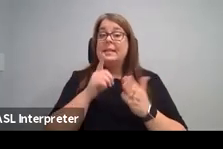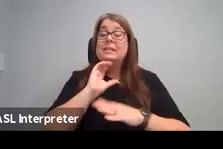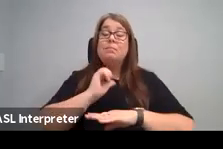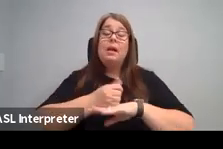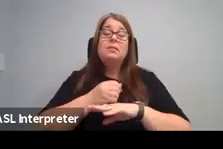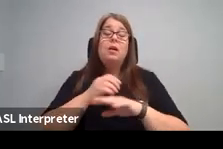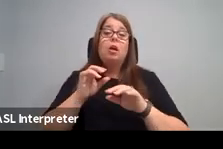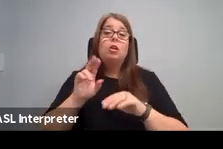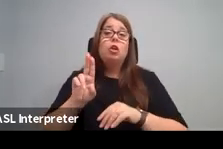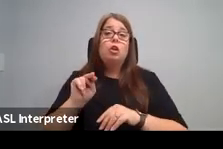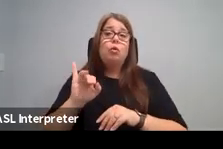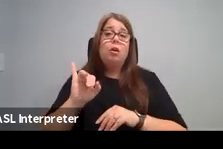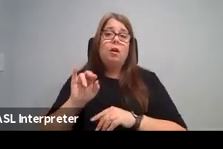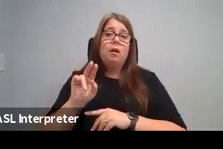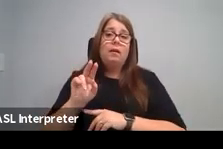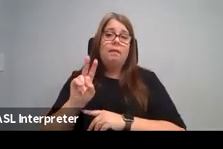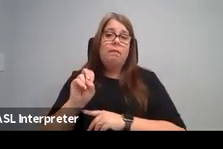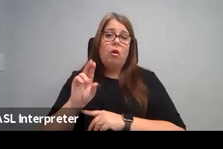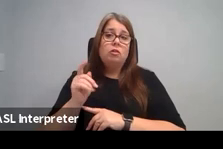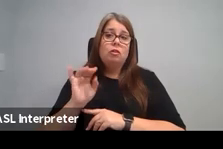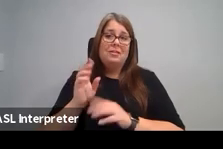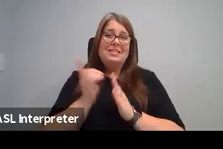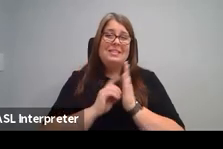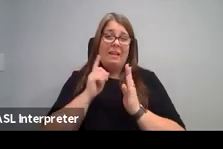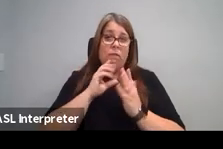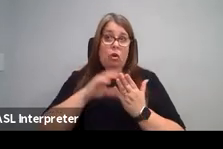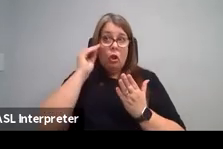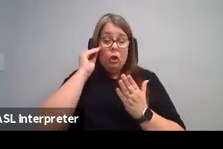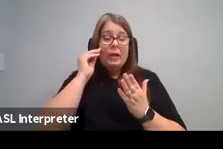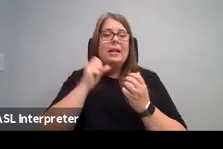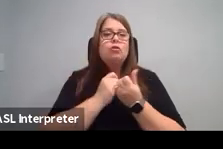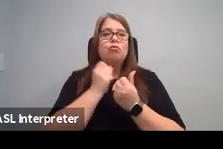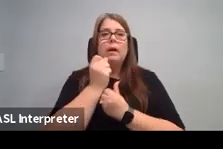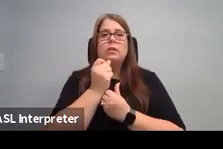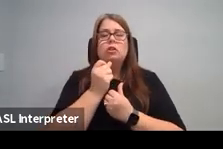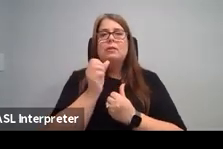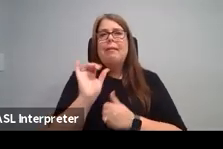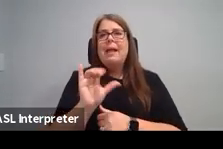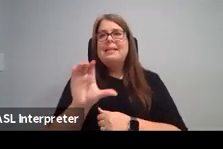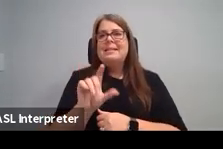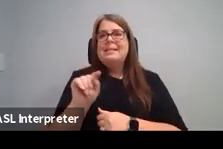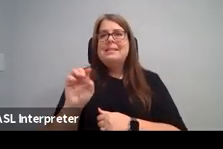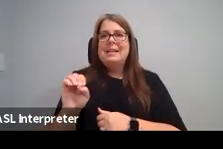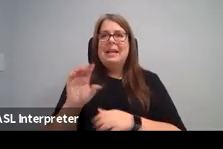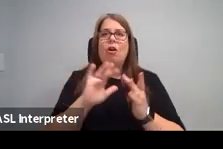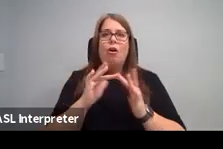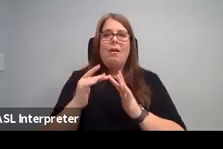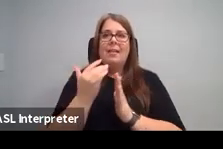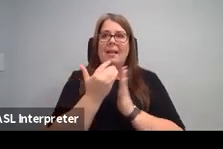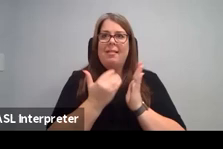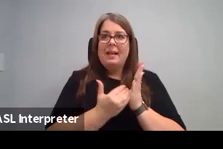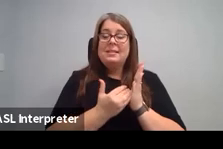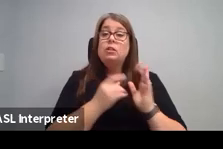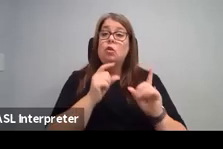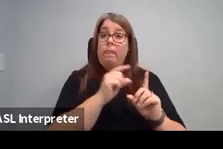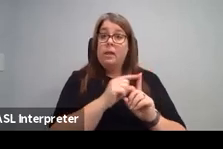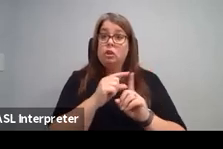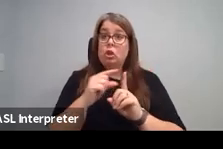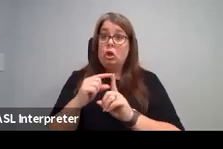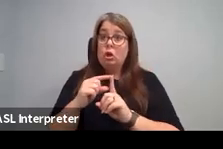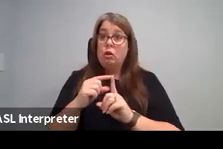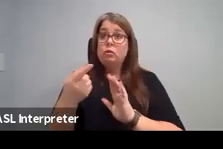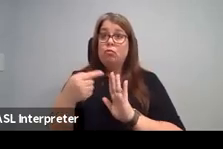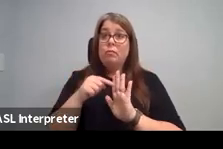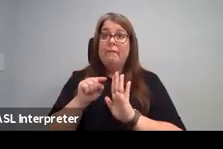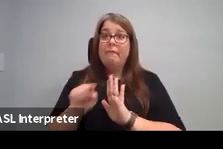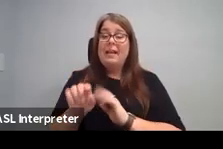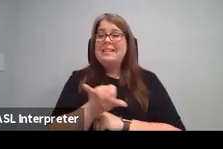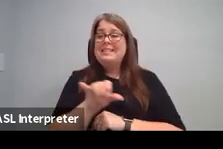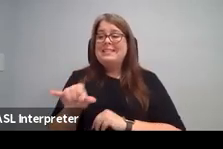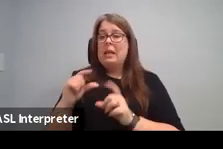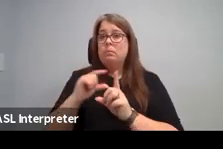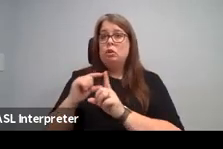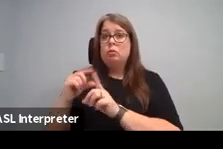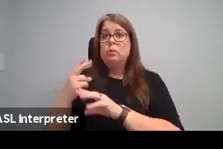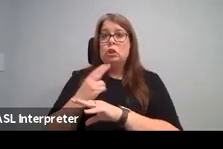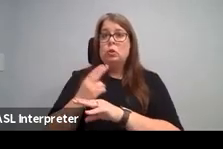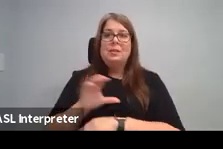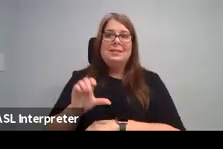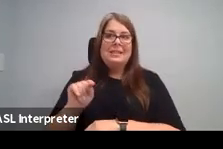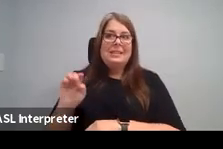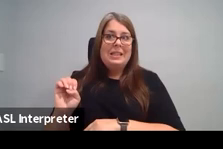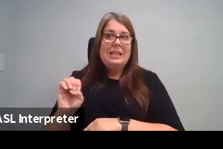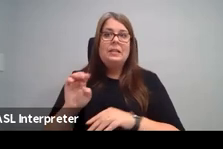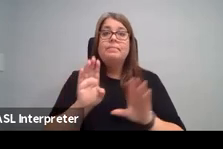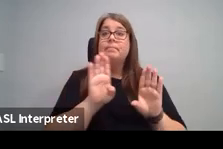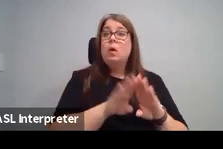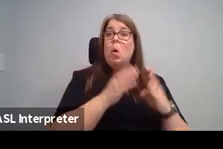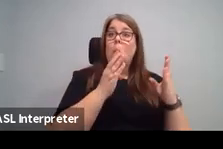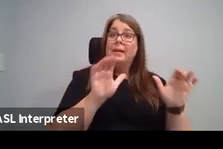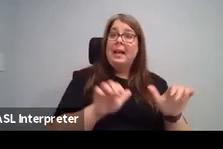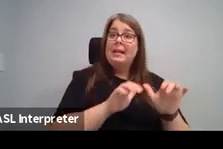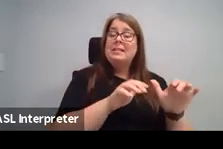Allison Frenzel : There and it's actually structured very similarly to a CTE online lesson. So the terms are reflective of the CTE online terms, for instance, opening activities and instructions referred to as a hook.